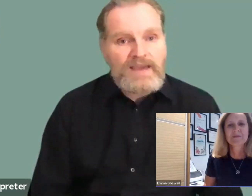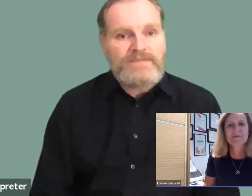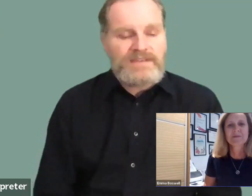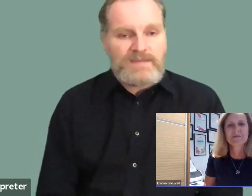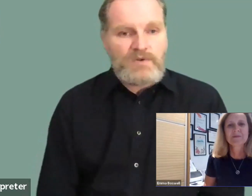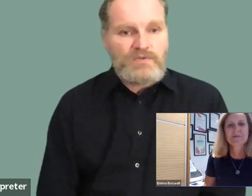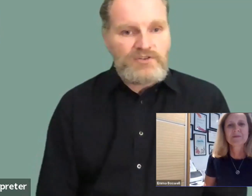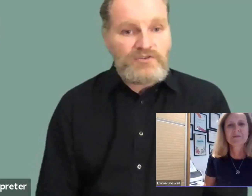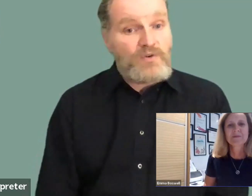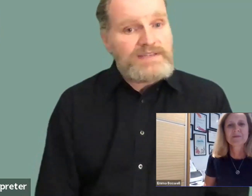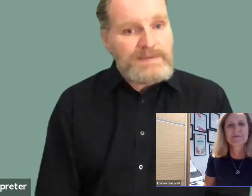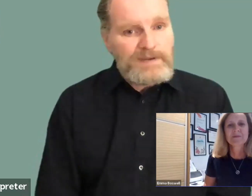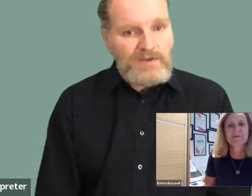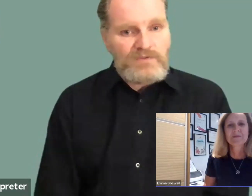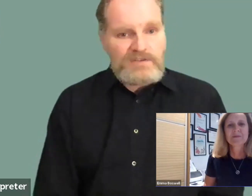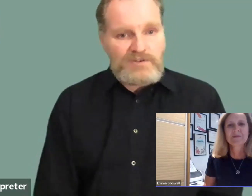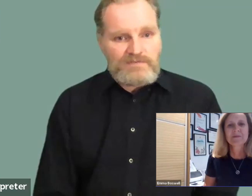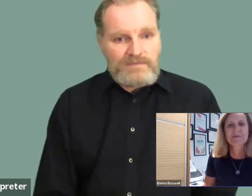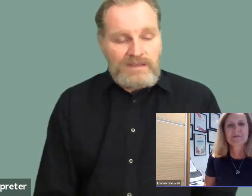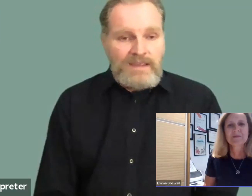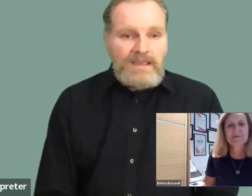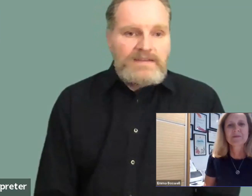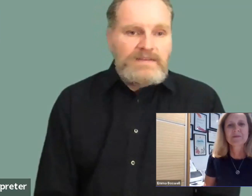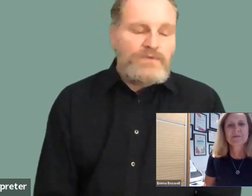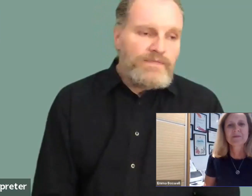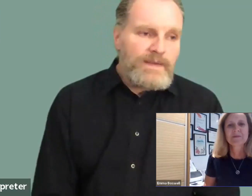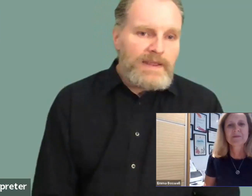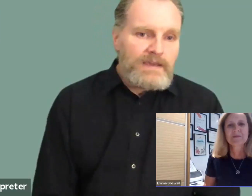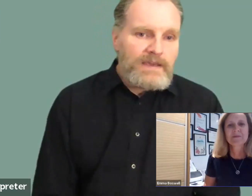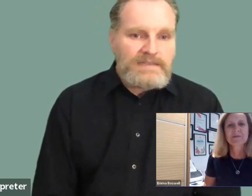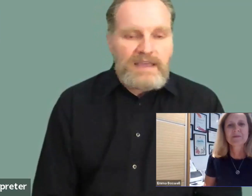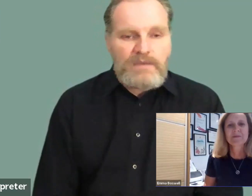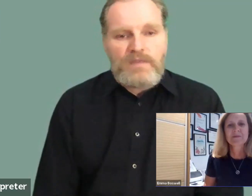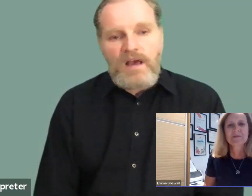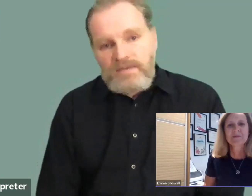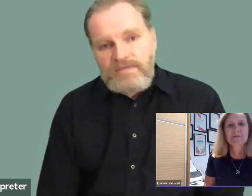have the same condition or a similar condition. And if your family can get together with other